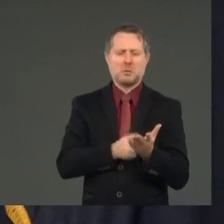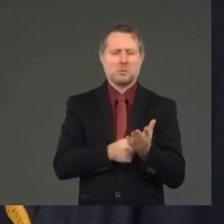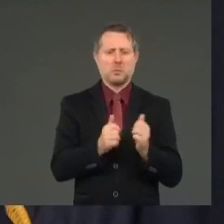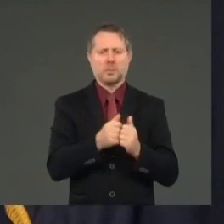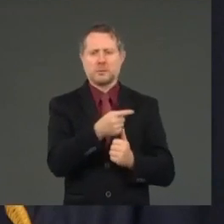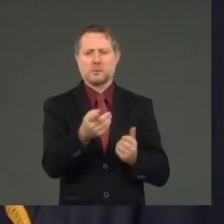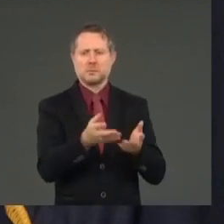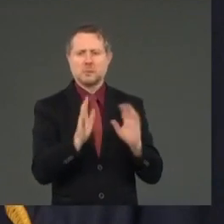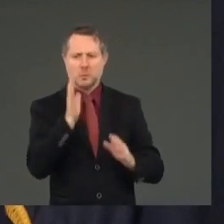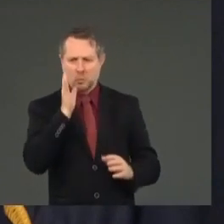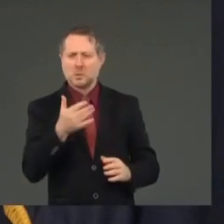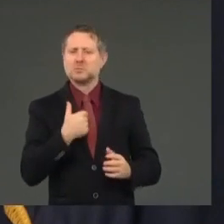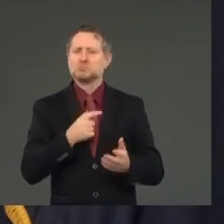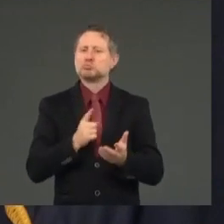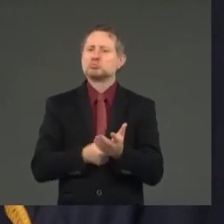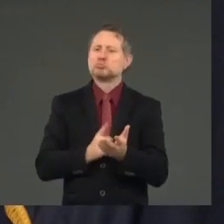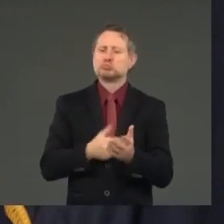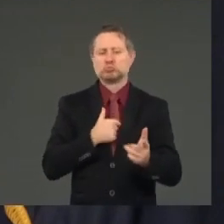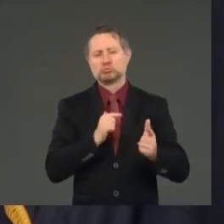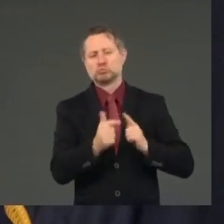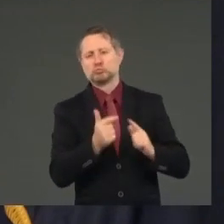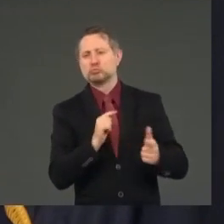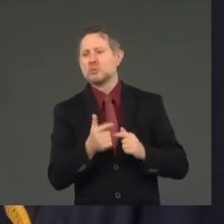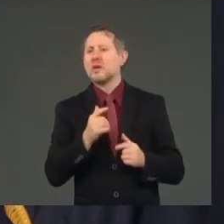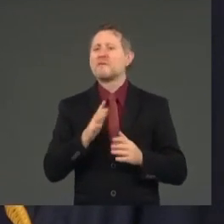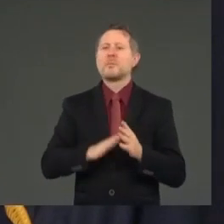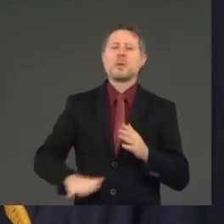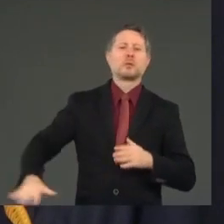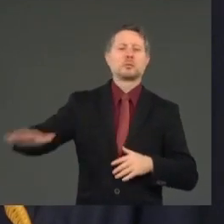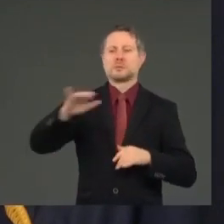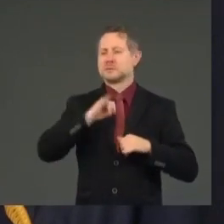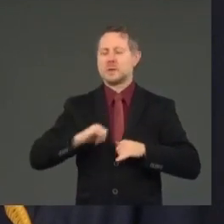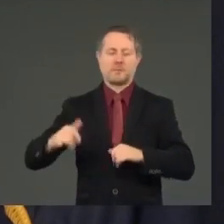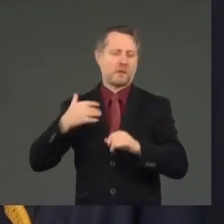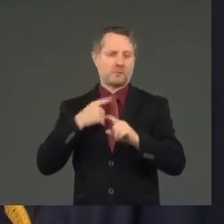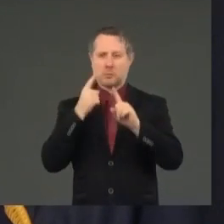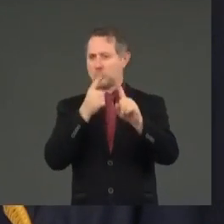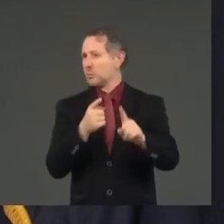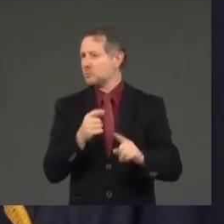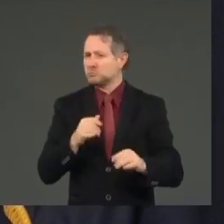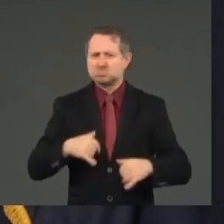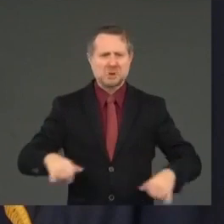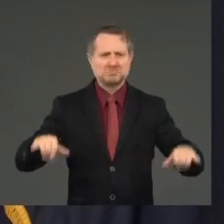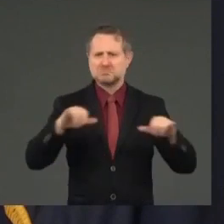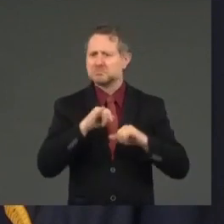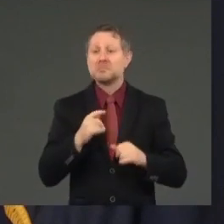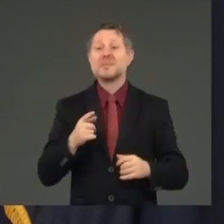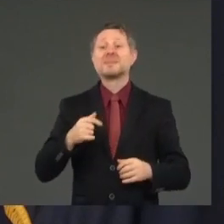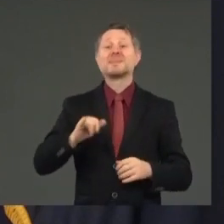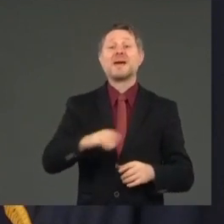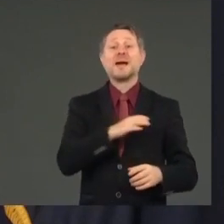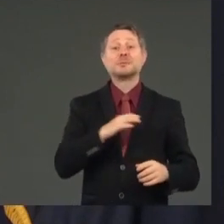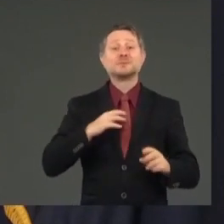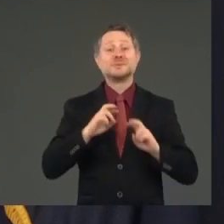INTERFAITH COUNCIL IS GOING TO DO. I'M GOING TO SPEAK WITH THEM MYSELF. I'M GOING TO TALK IT THROUGH WITH THEM. EVERYBODY WANTS TO GET TO THE